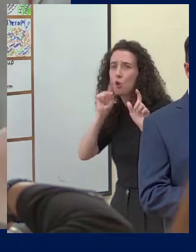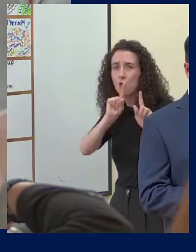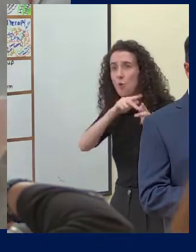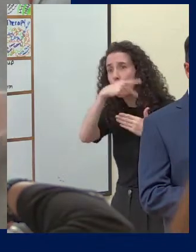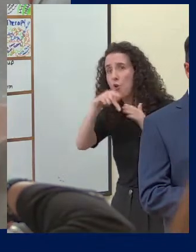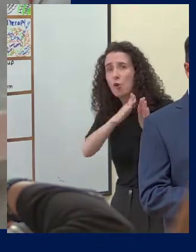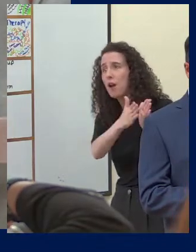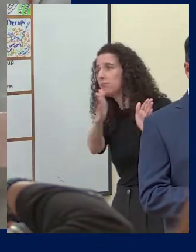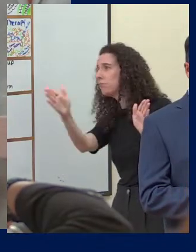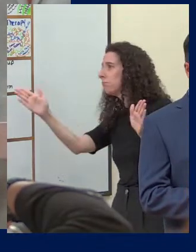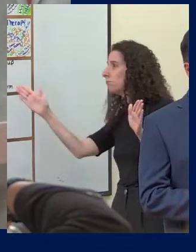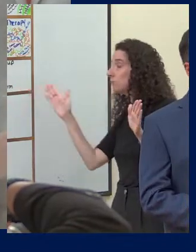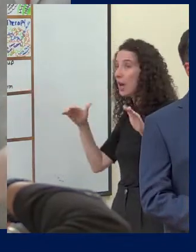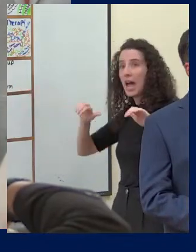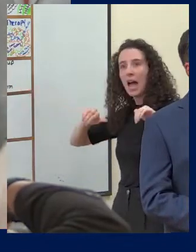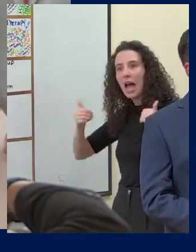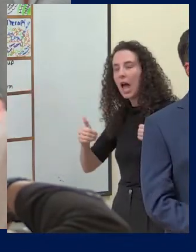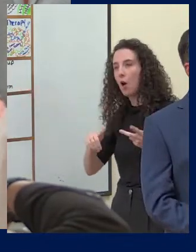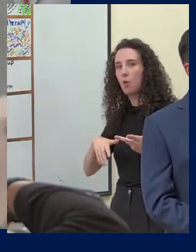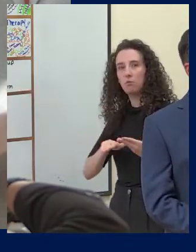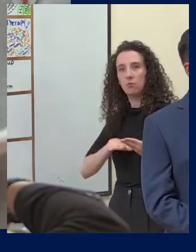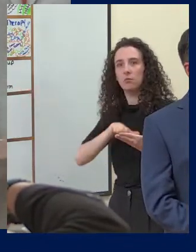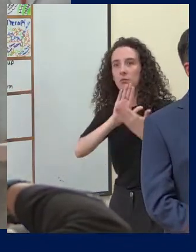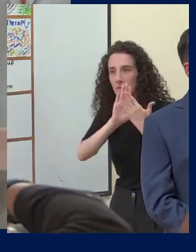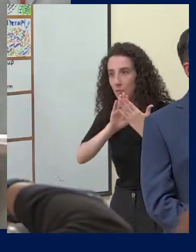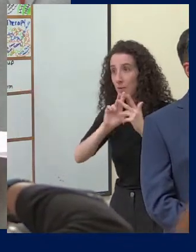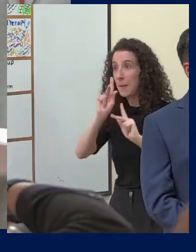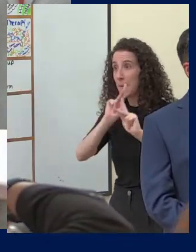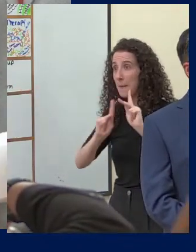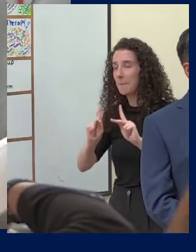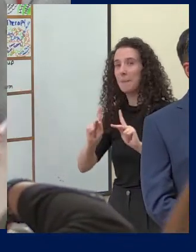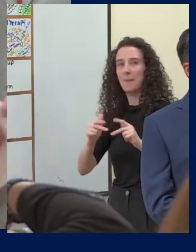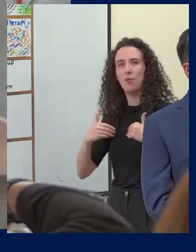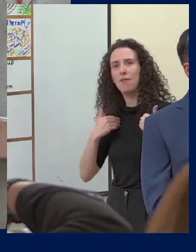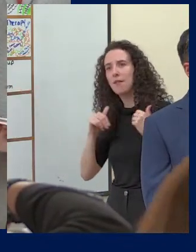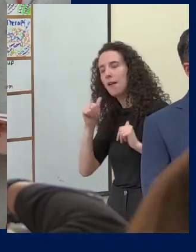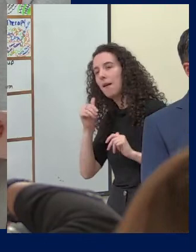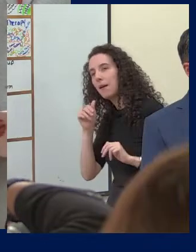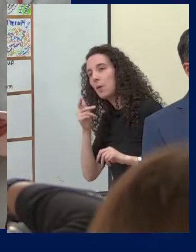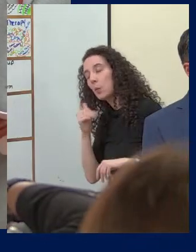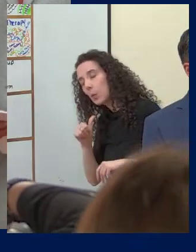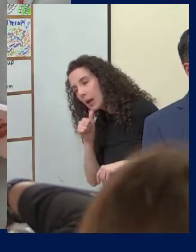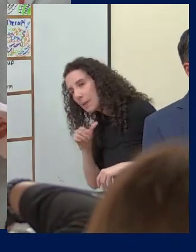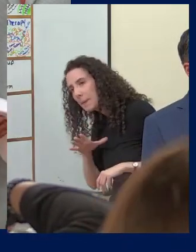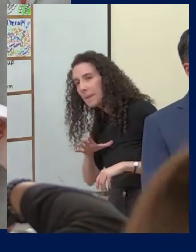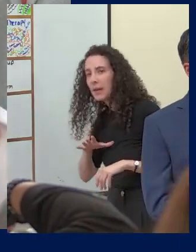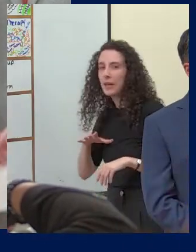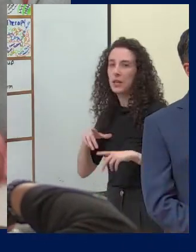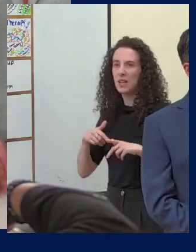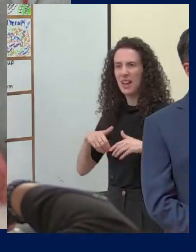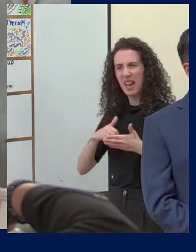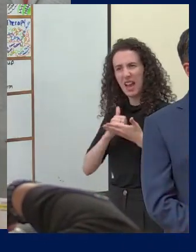working directly with folks and for meeting folks where they are at to help them advance in their recovery.